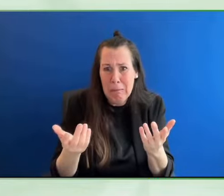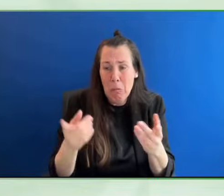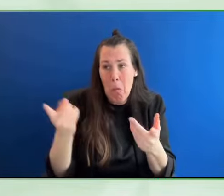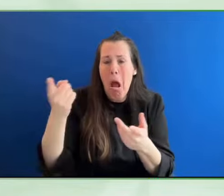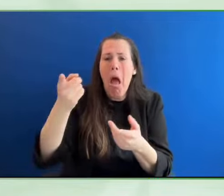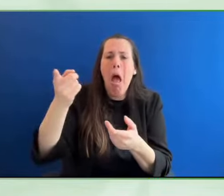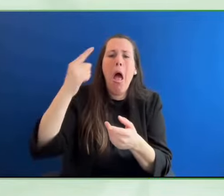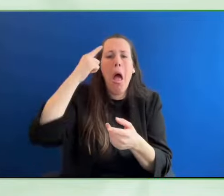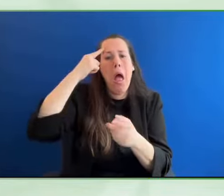learning more tomorrow.